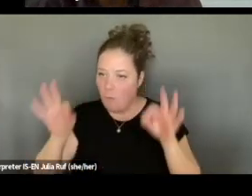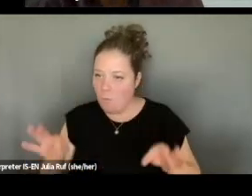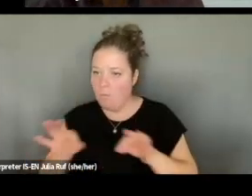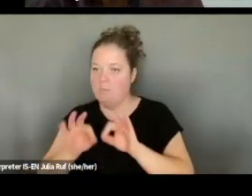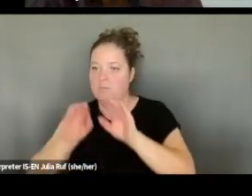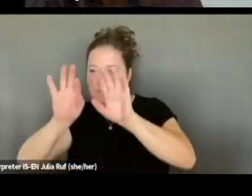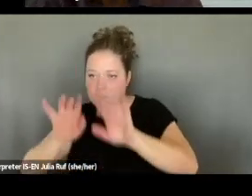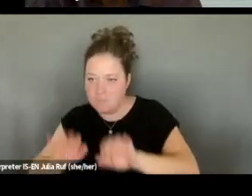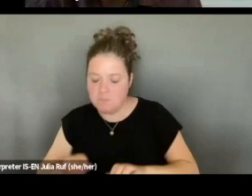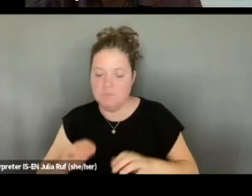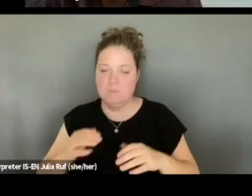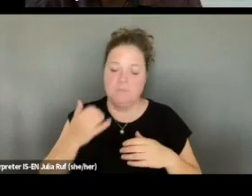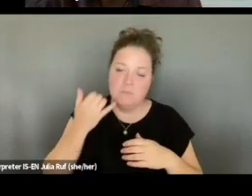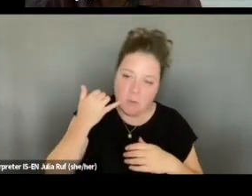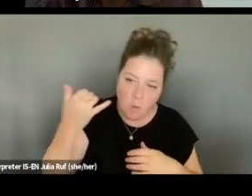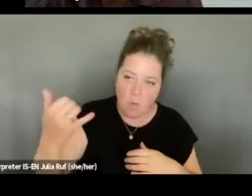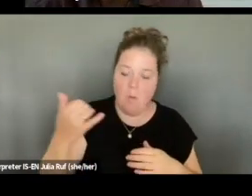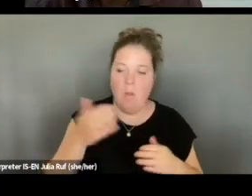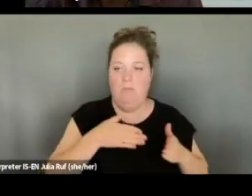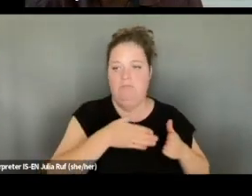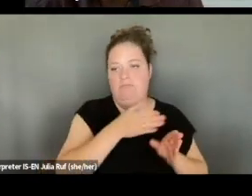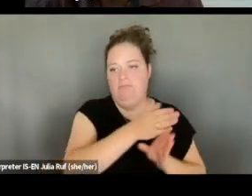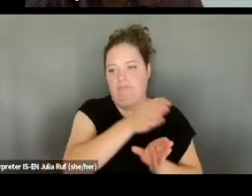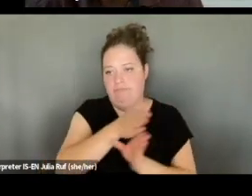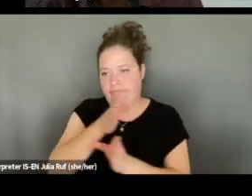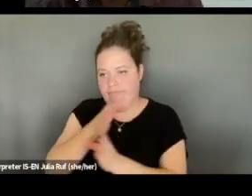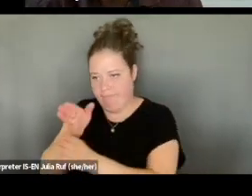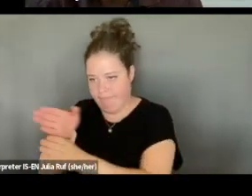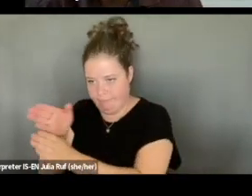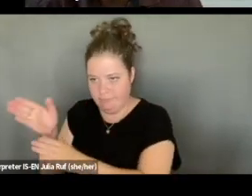email, form, phone call, other possibilities. They all have